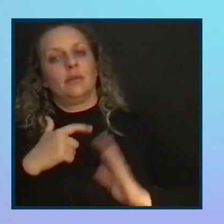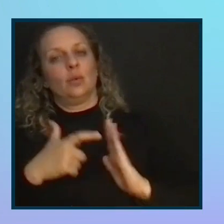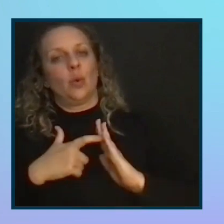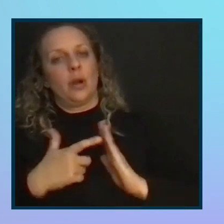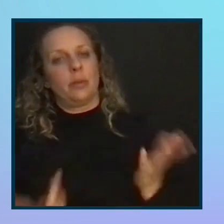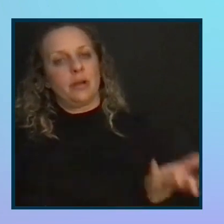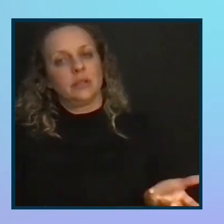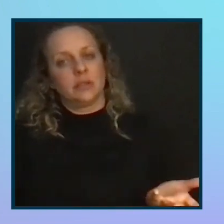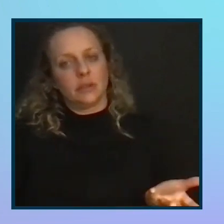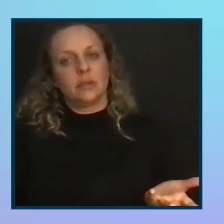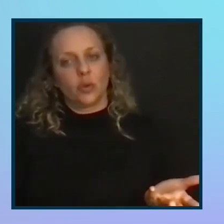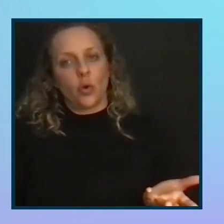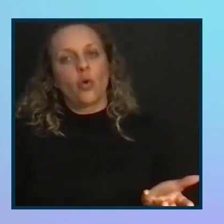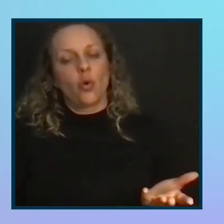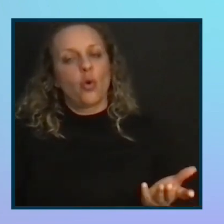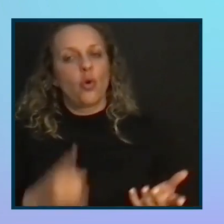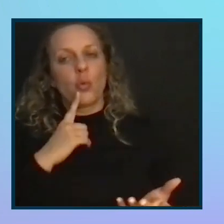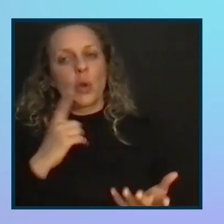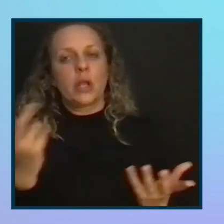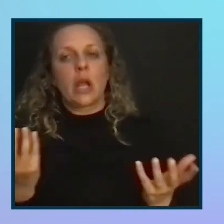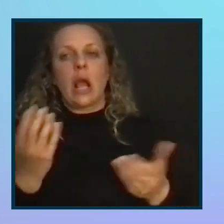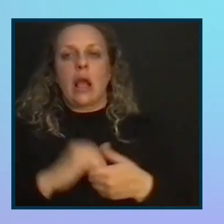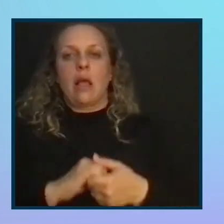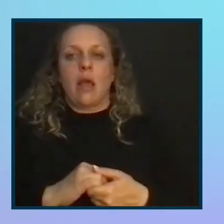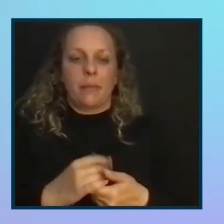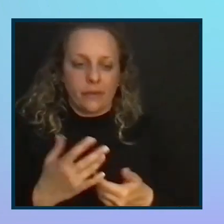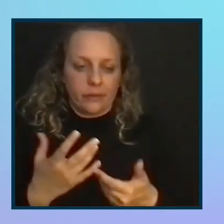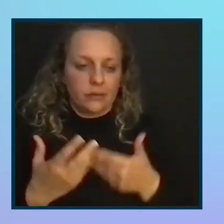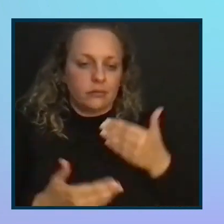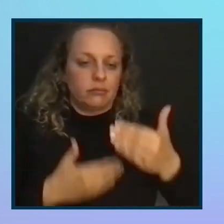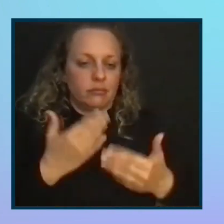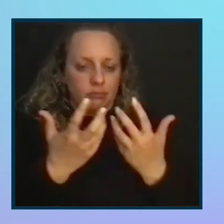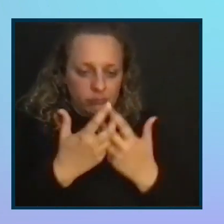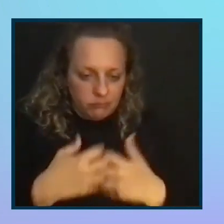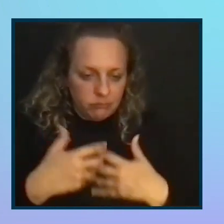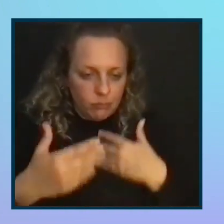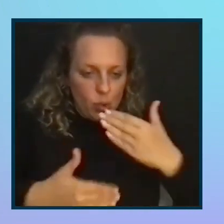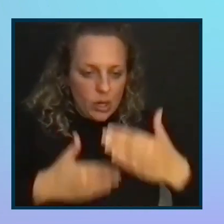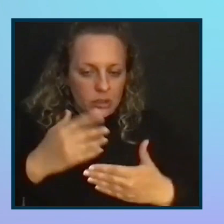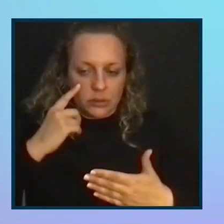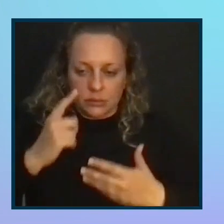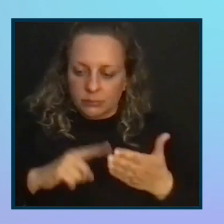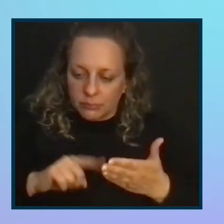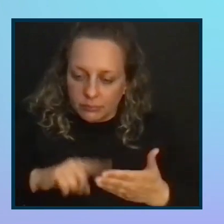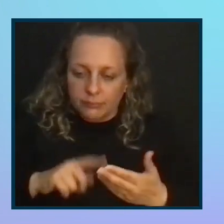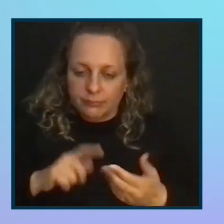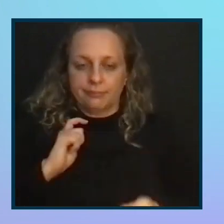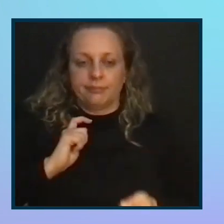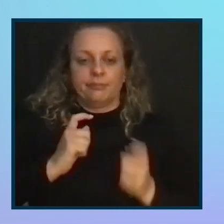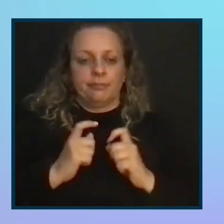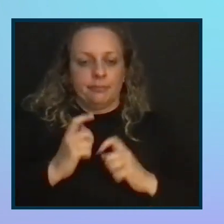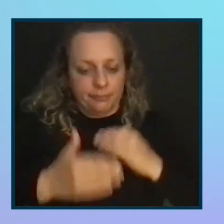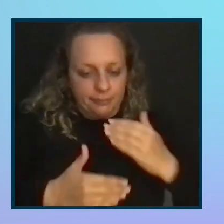So it's really bit of a collaborative and iterative process to see what we can do, how we can do it and how best can we do it.